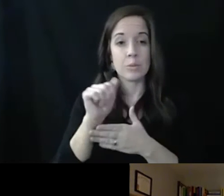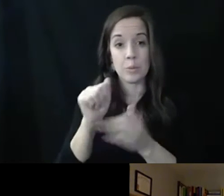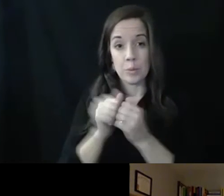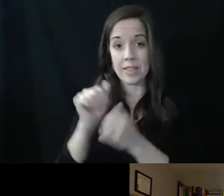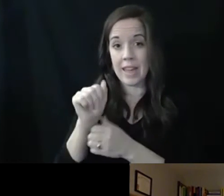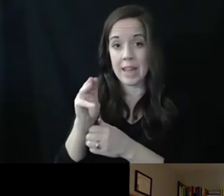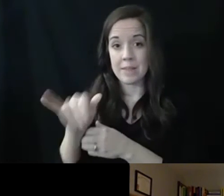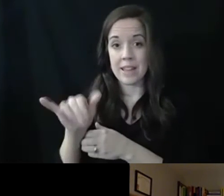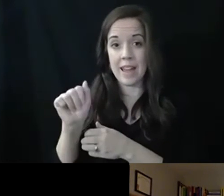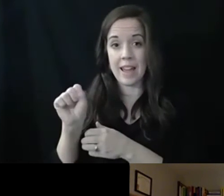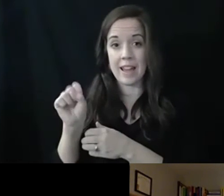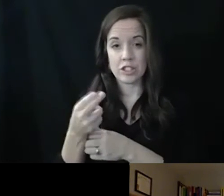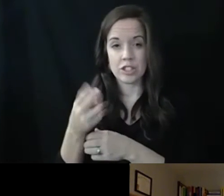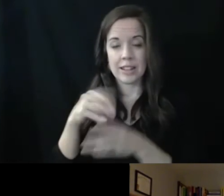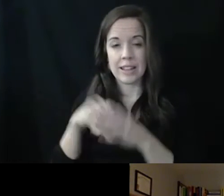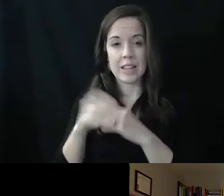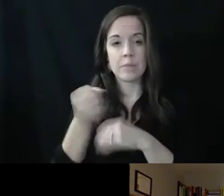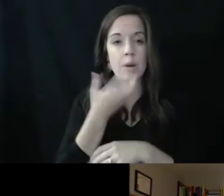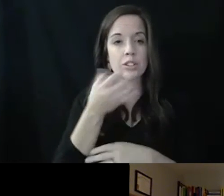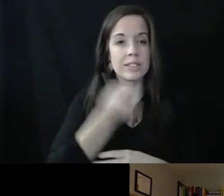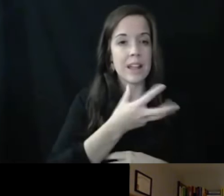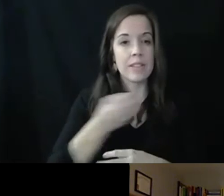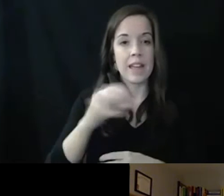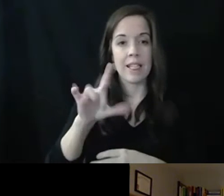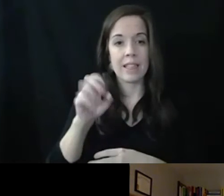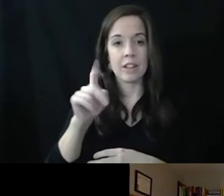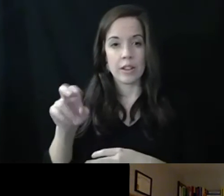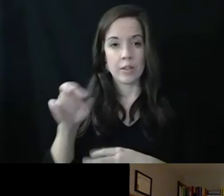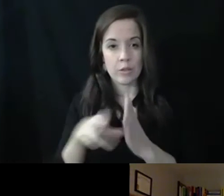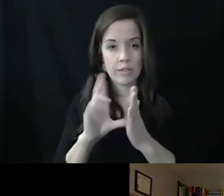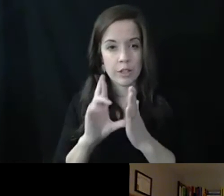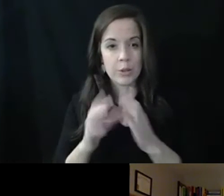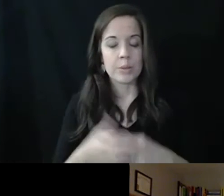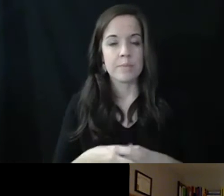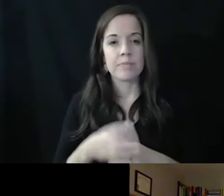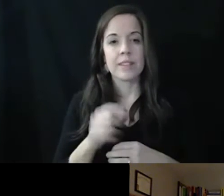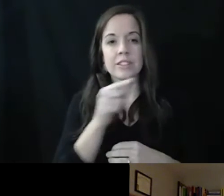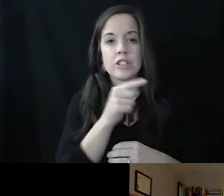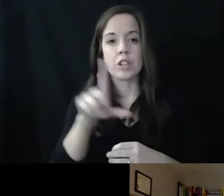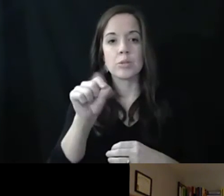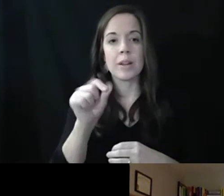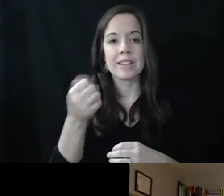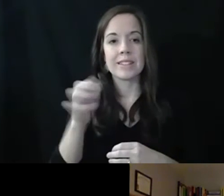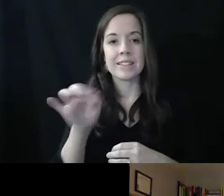Poetry South, and Tahoma Literary Review. She is the 2019 winner of the C.D. Wright Conference’s